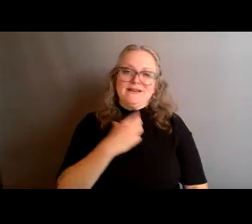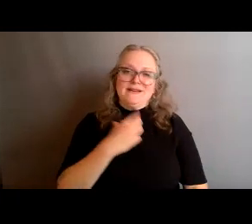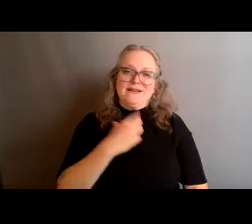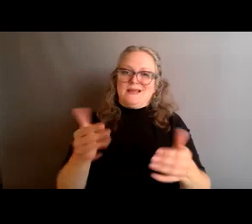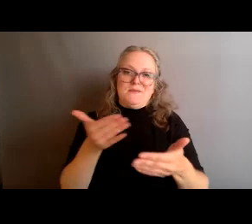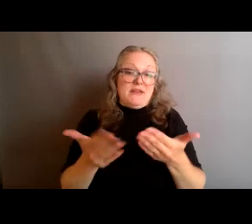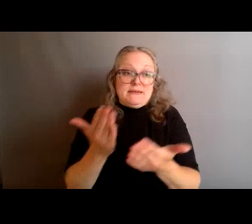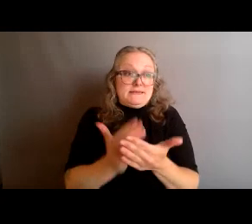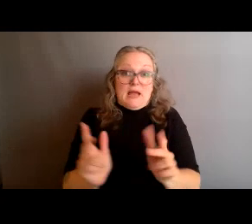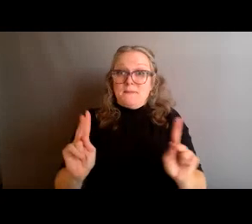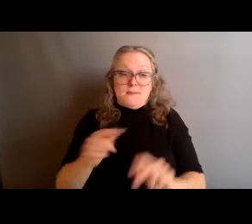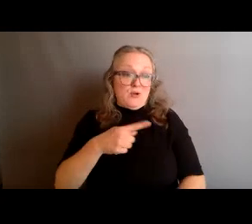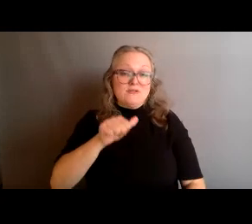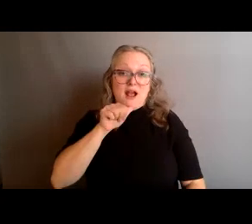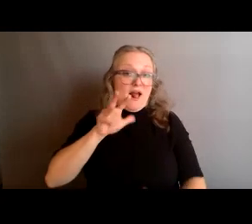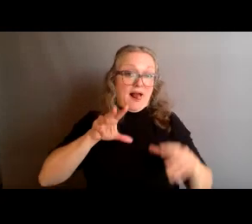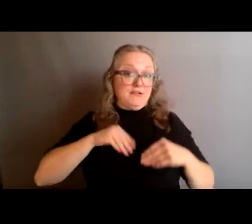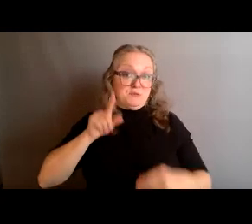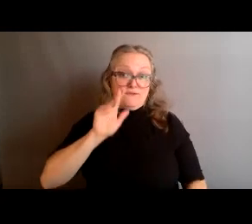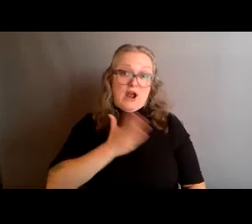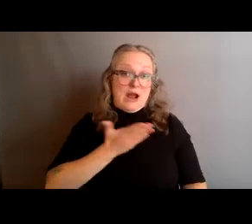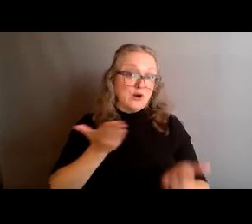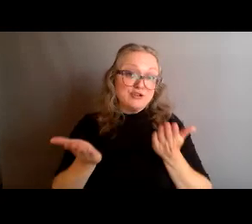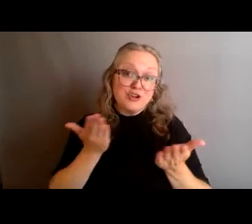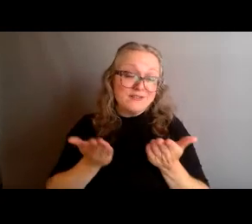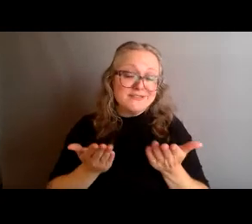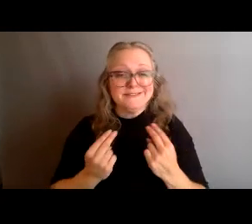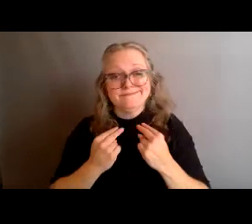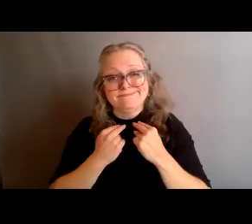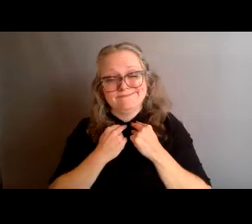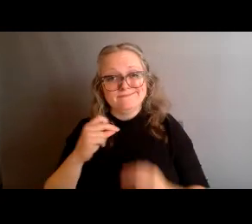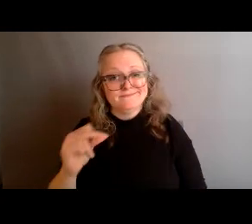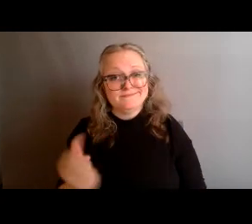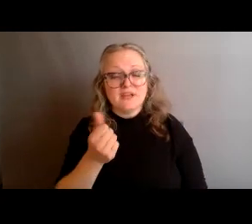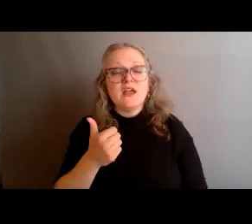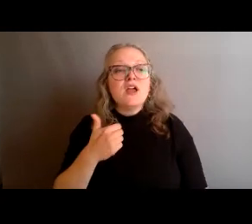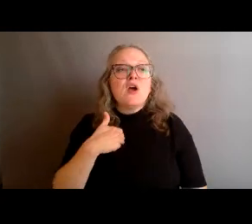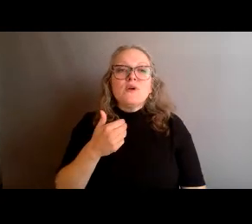eligible for our services and we have a couple of you know we can always give them loan options and